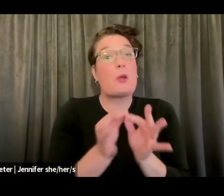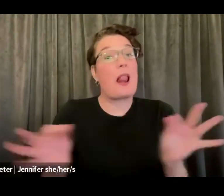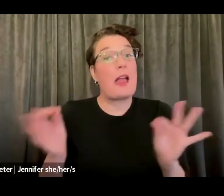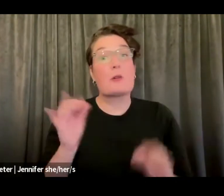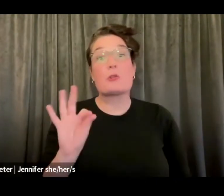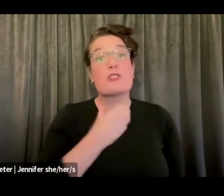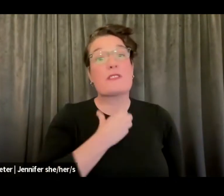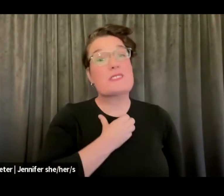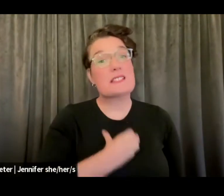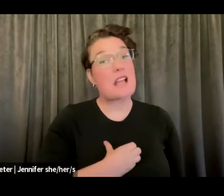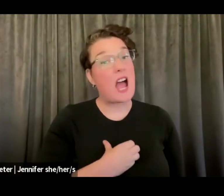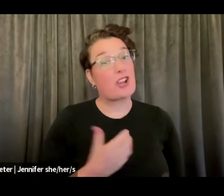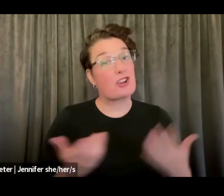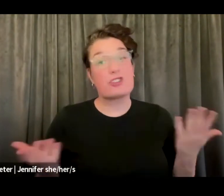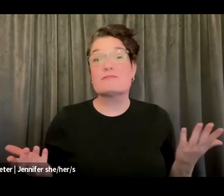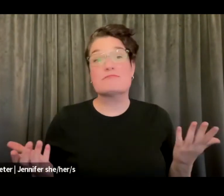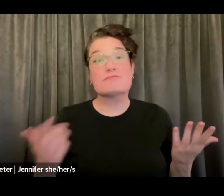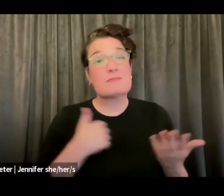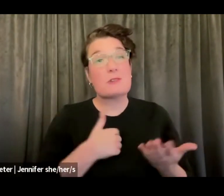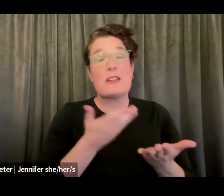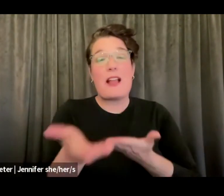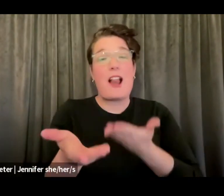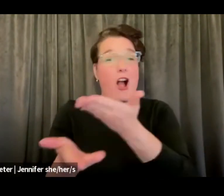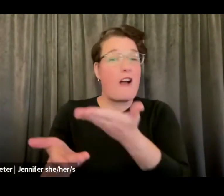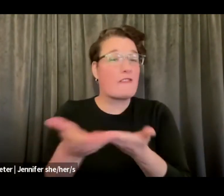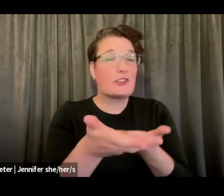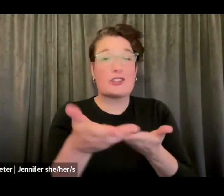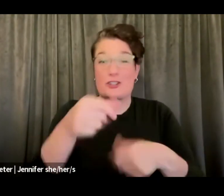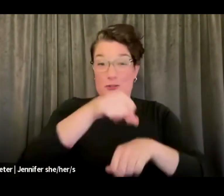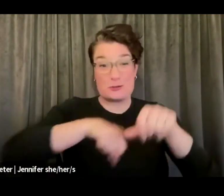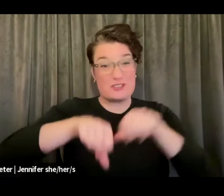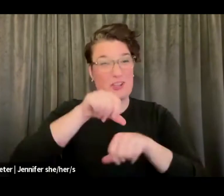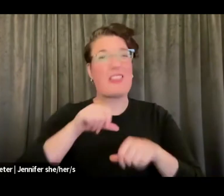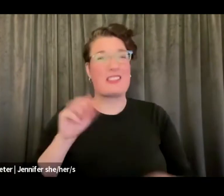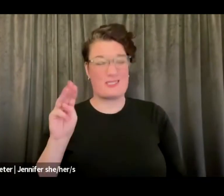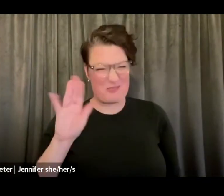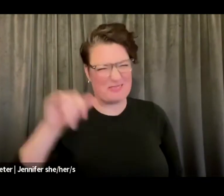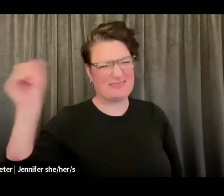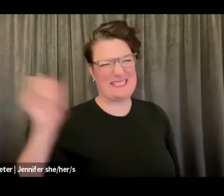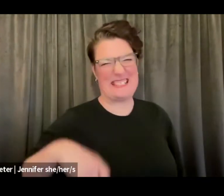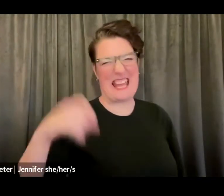desire that we'll offer to each other Nomy: Mm-hmm yes please